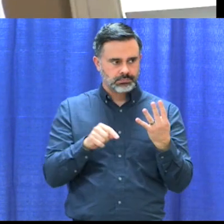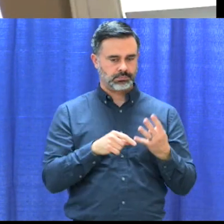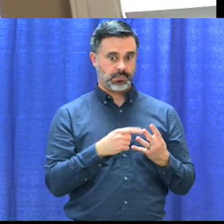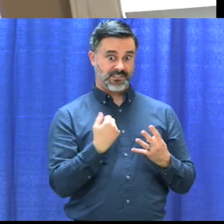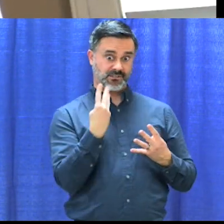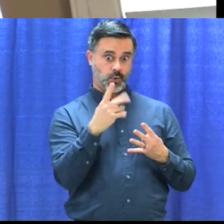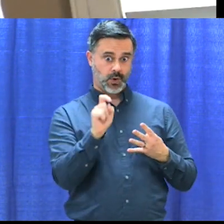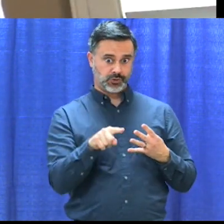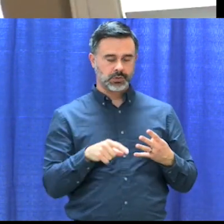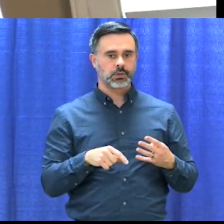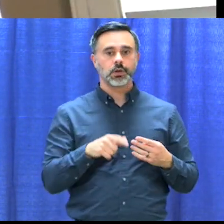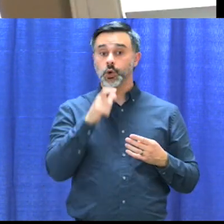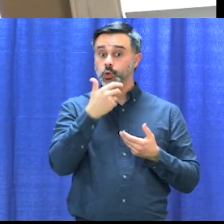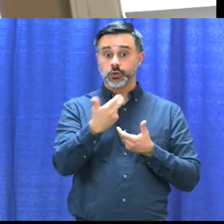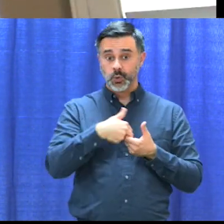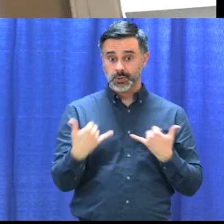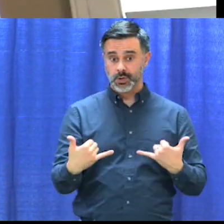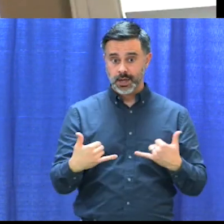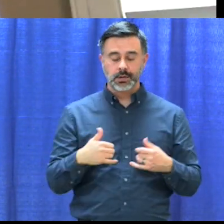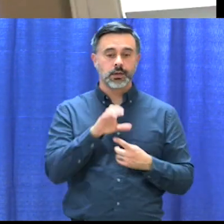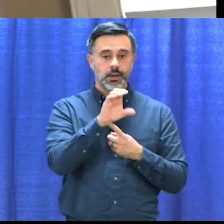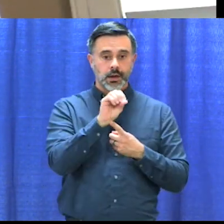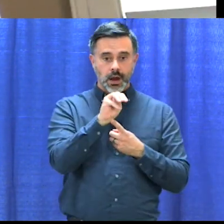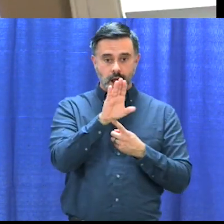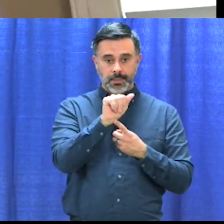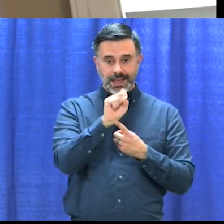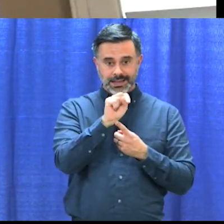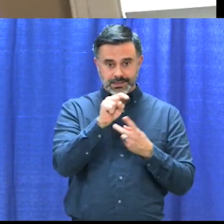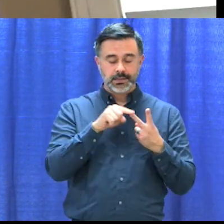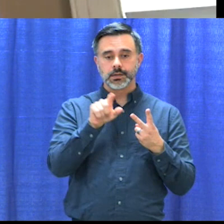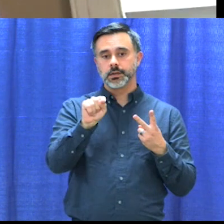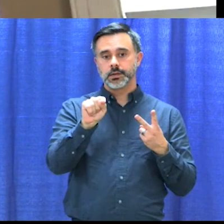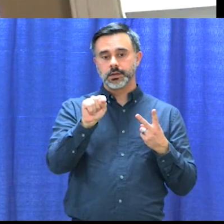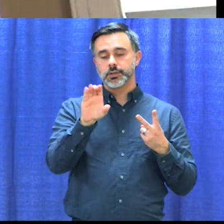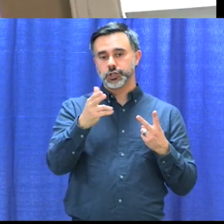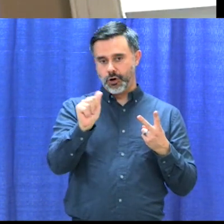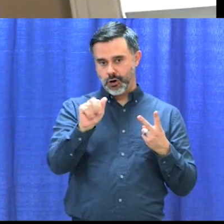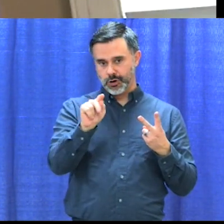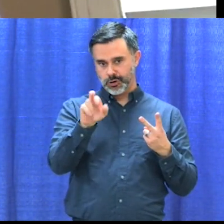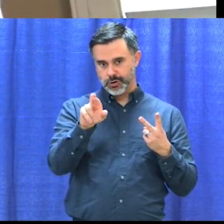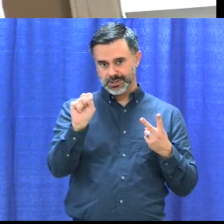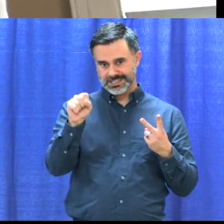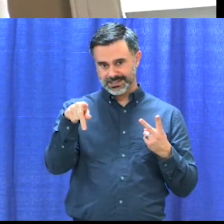The providers that we have on today are Comcast, Charter, Spectrum, Verizon, Cox, and AT&T.